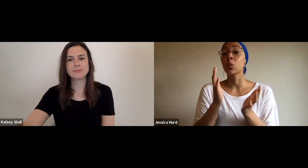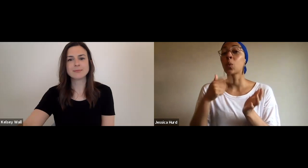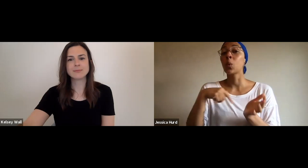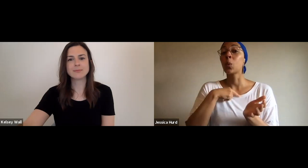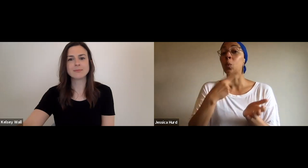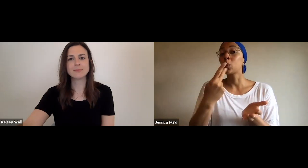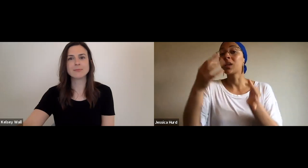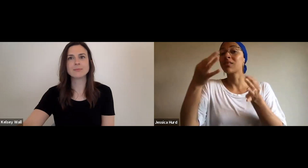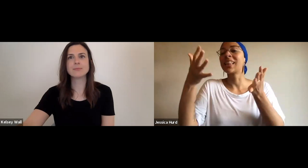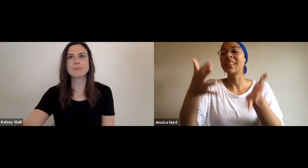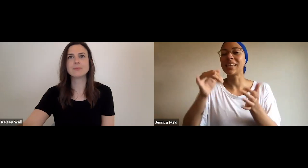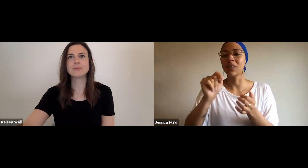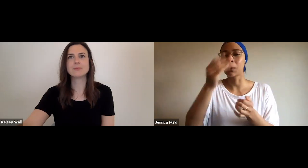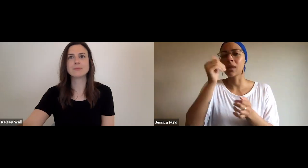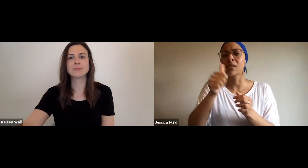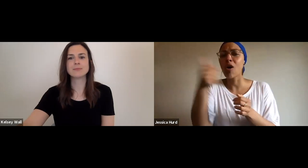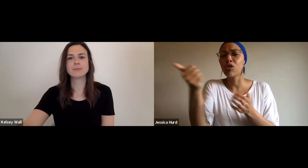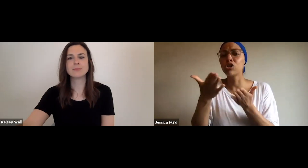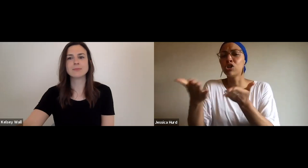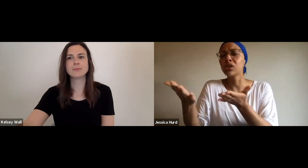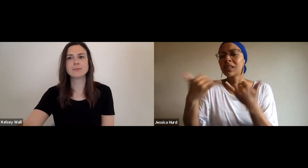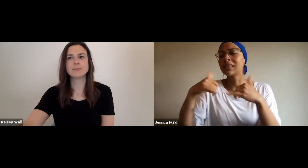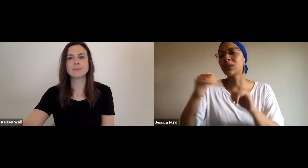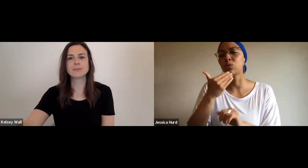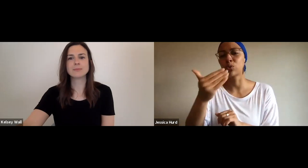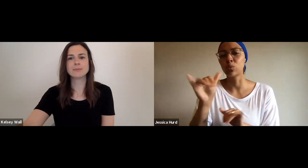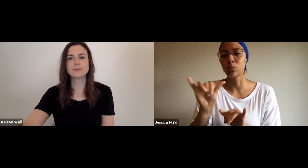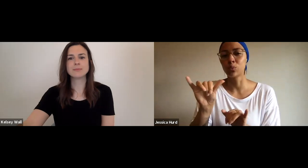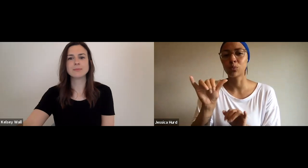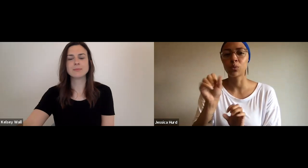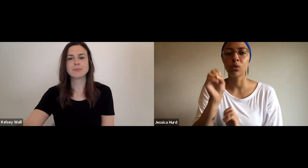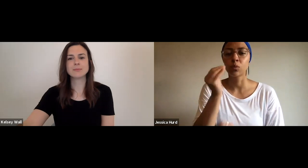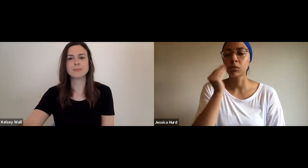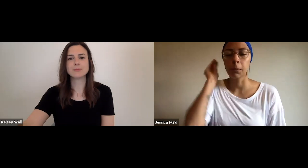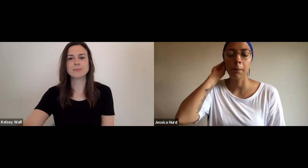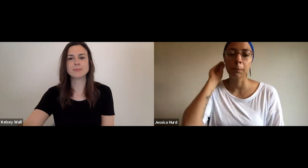just aren't going to be possible for you to be able to do, but that doesn't mean that there aren't other opportunities